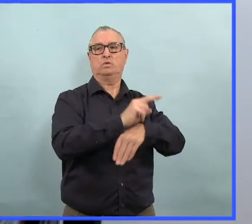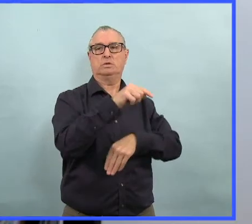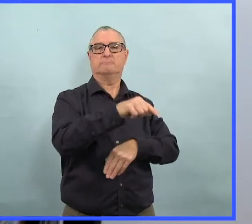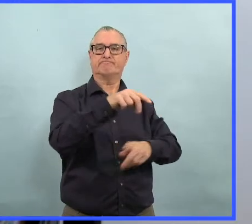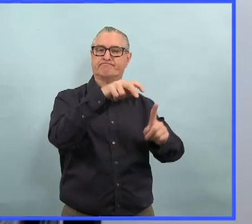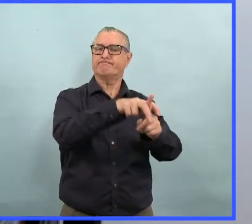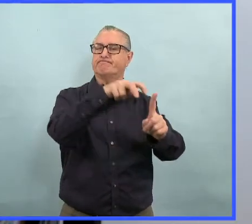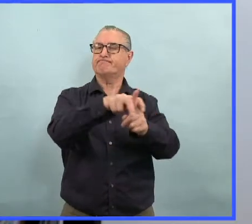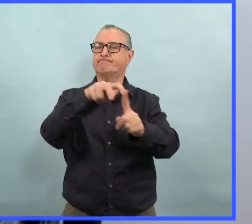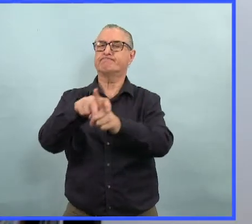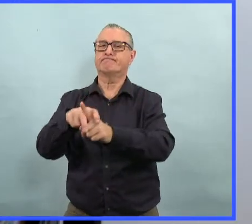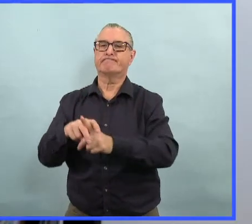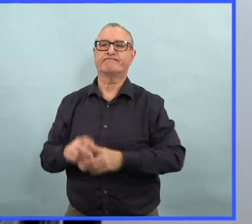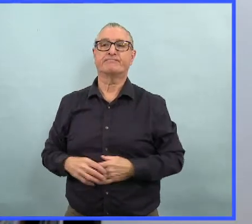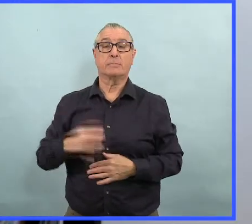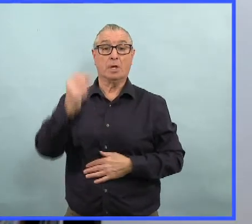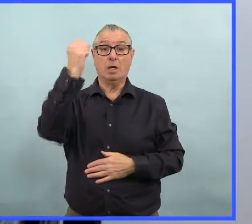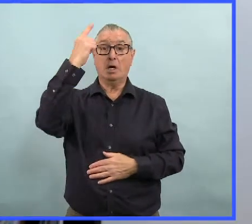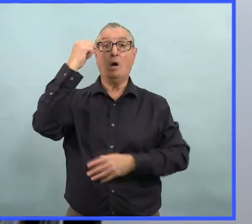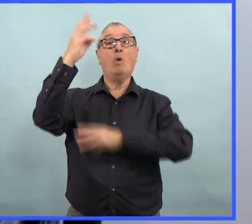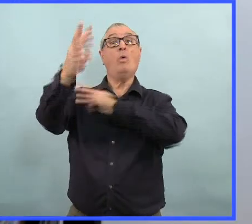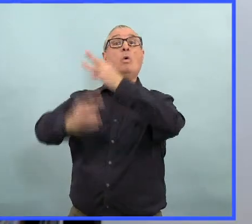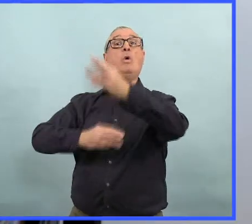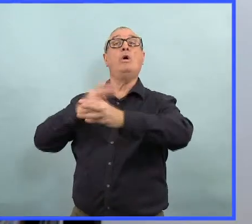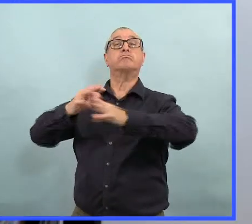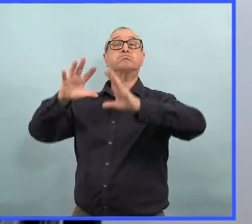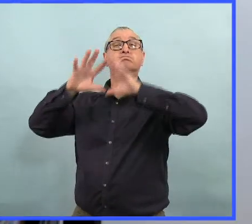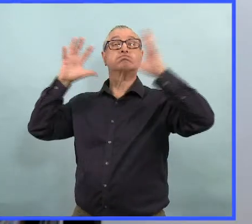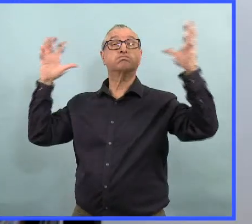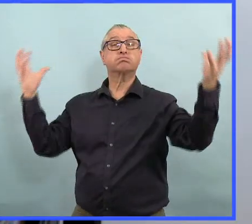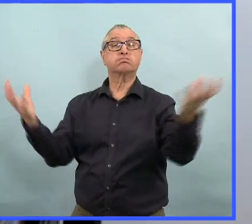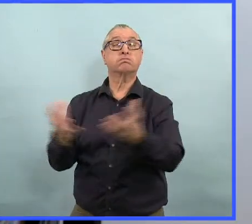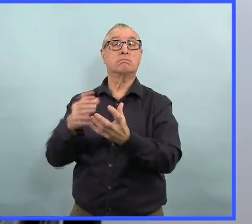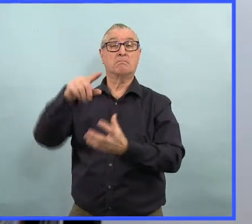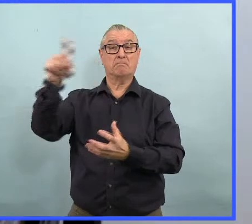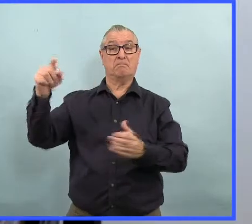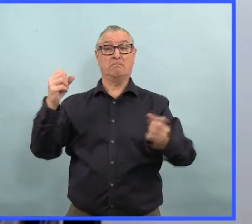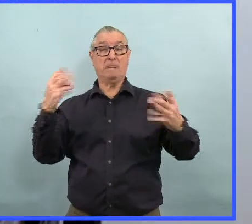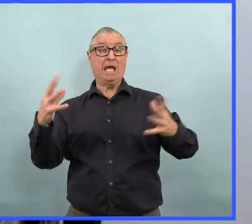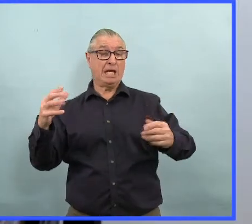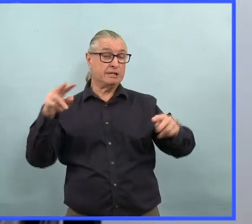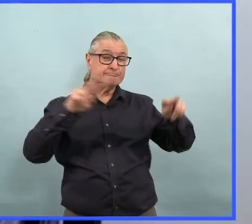the world working on this at the same time we certainly could see new vaccines that target